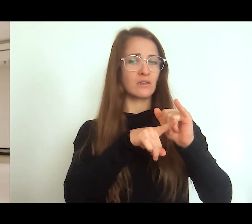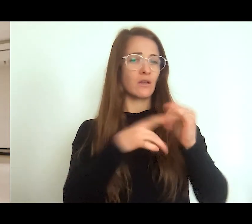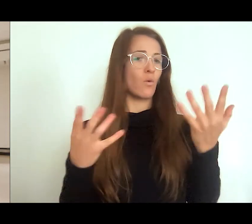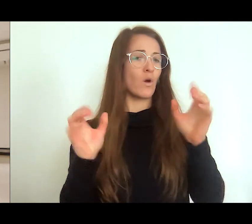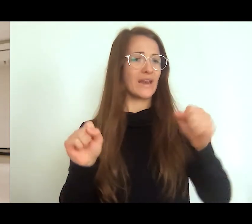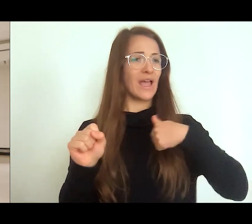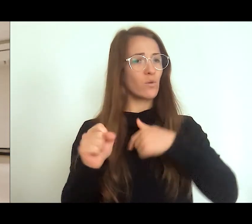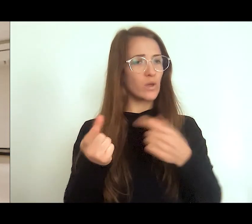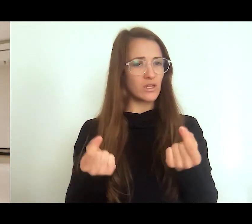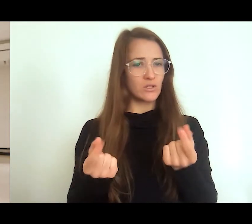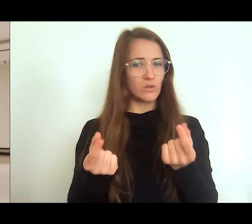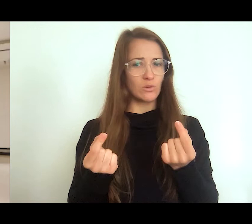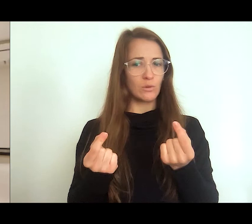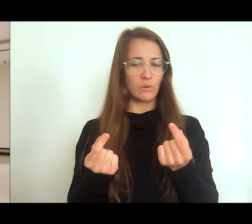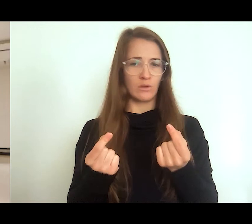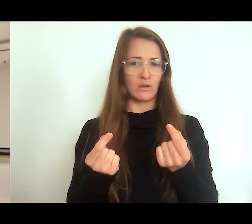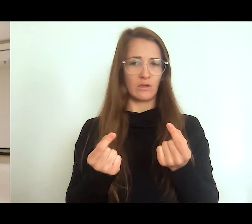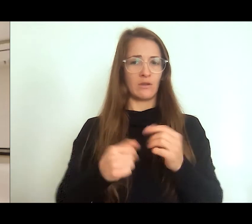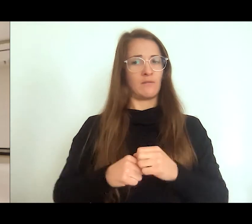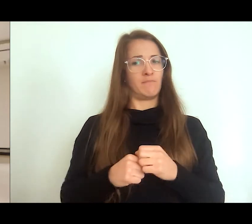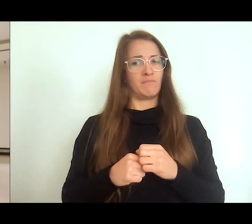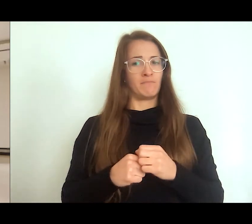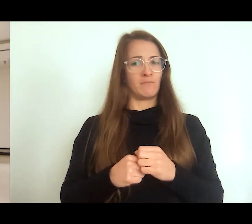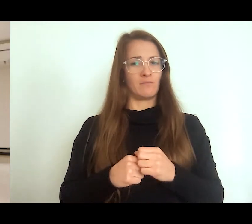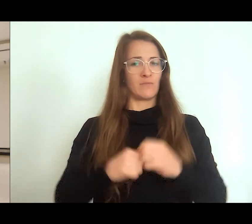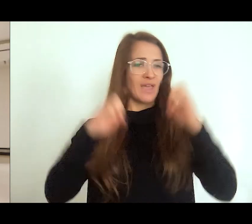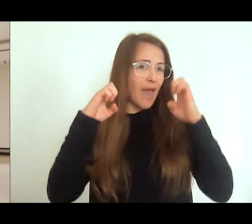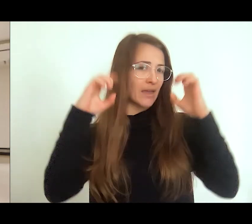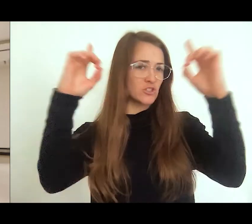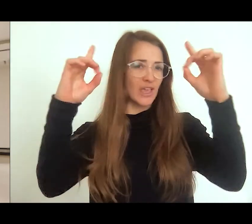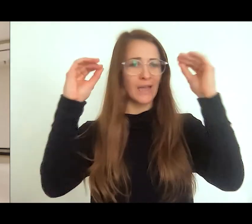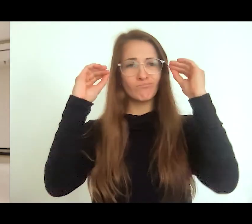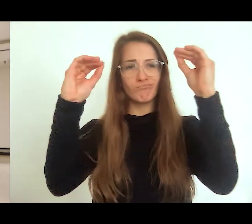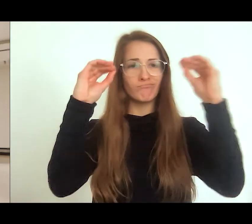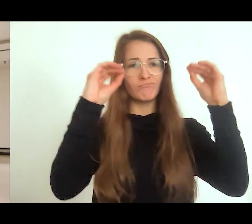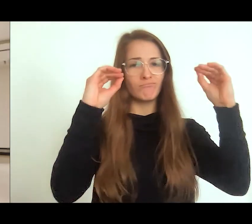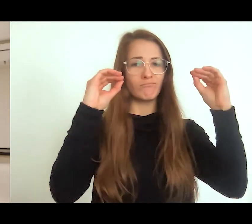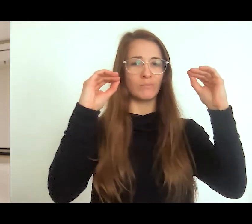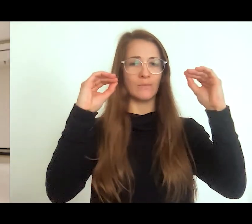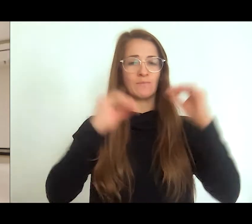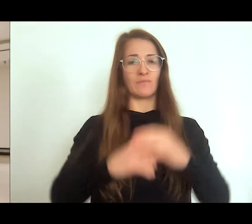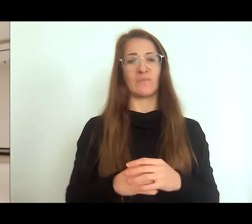WORDS AND WHAT CAN WE DO TO EDUCATE.